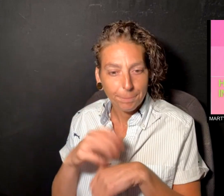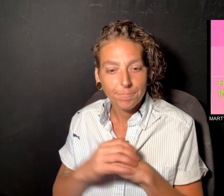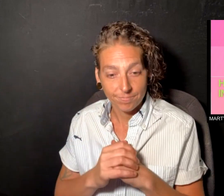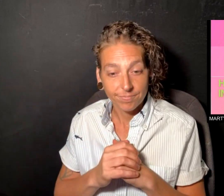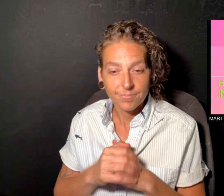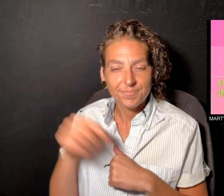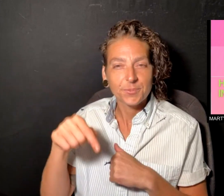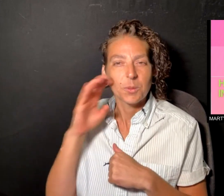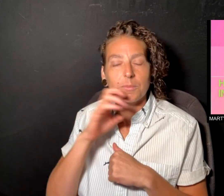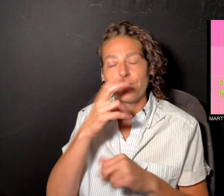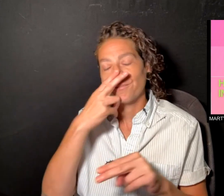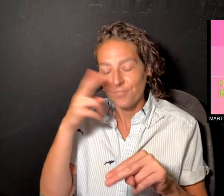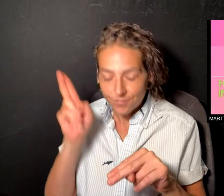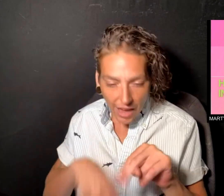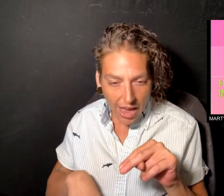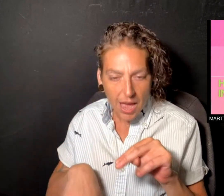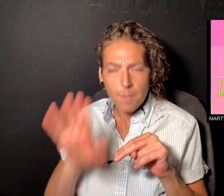This will be fun but intense.